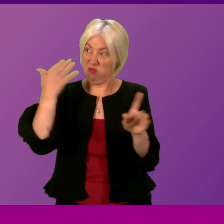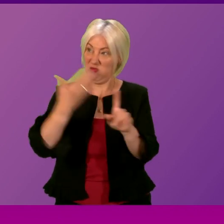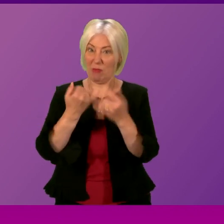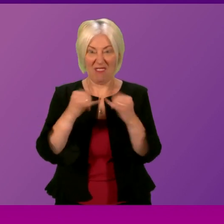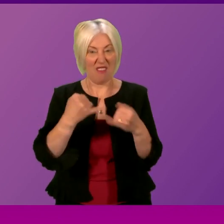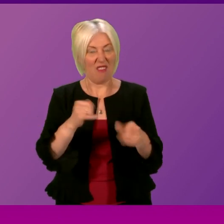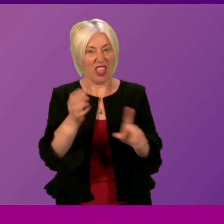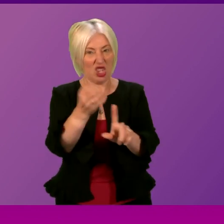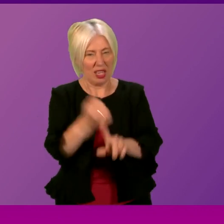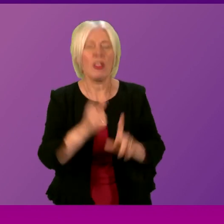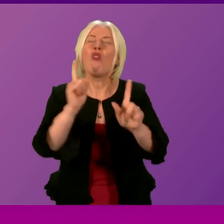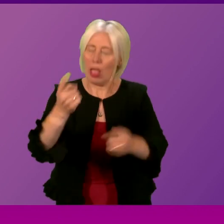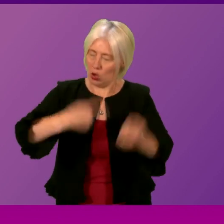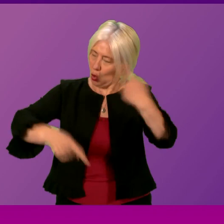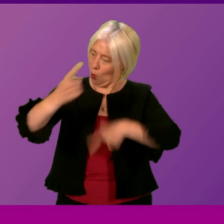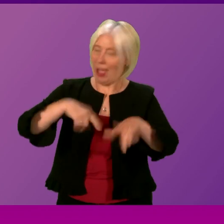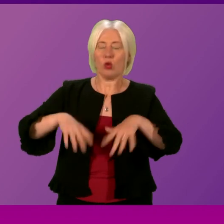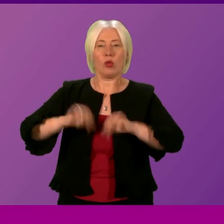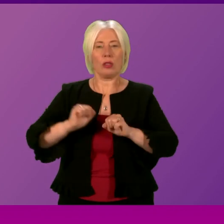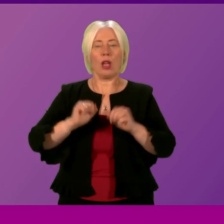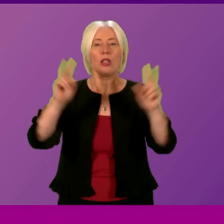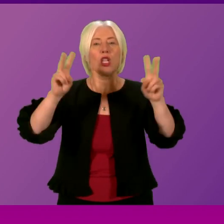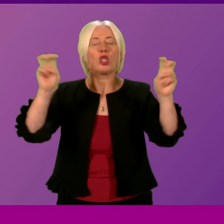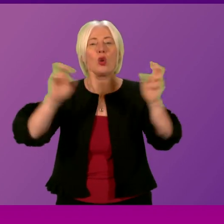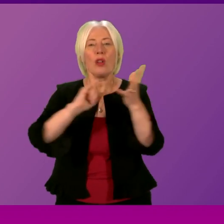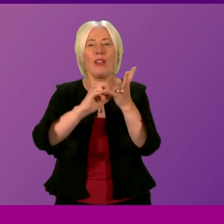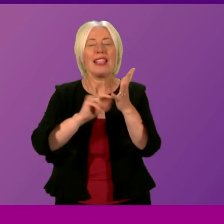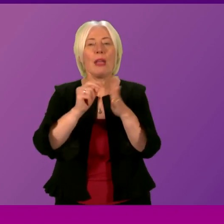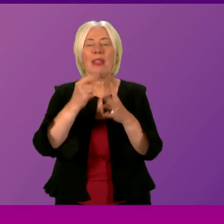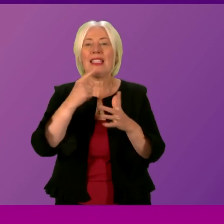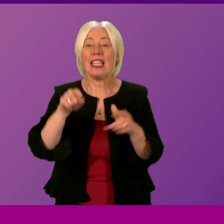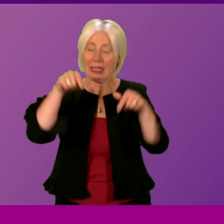Let us go back to where it all began. The SNP slogan used to be, “It’s Scotland’s oil”; now,